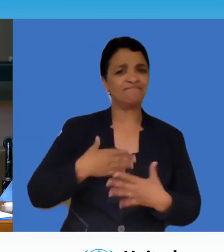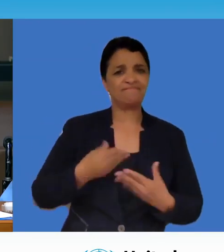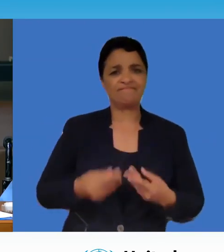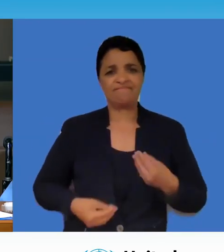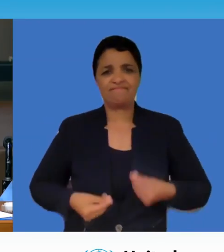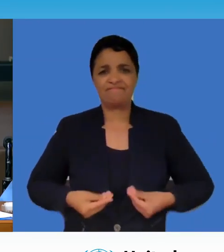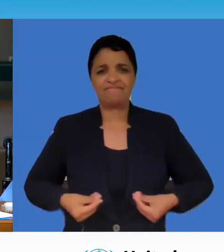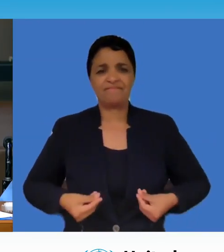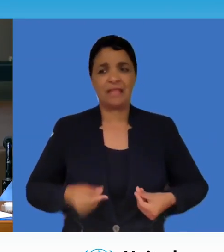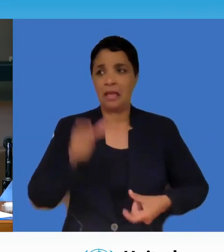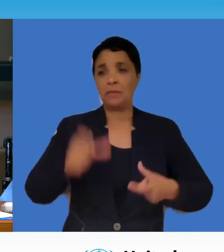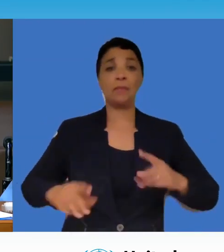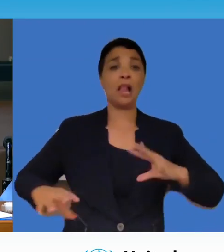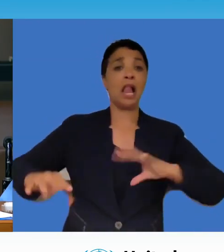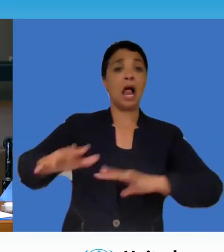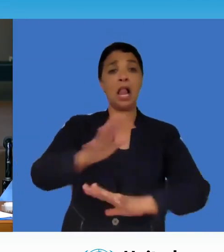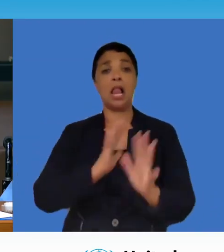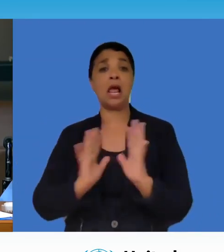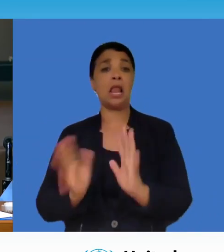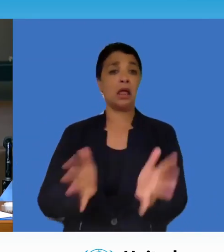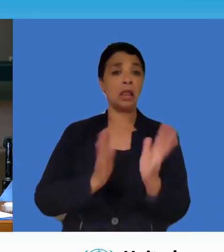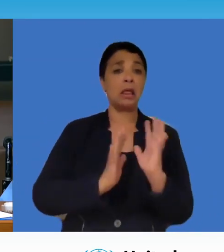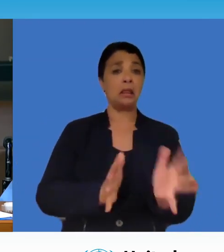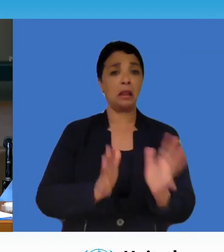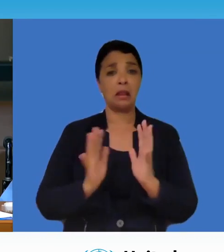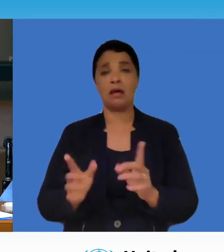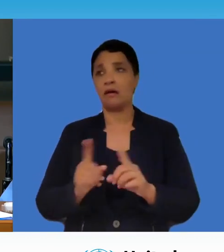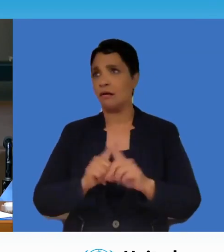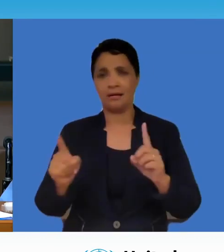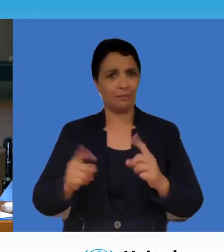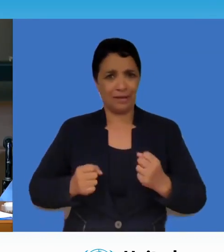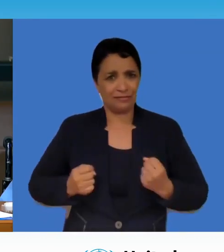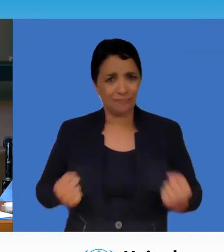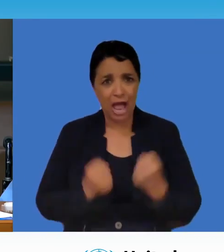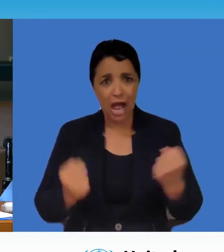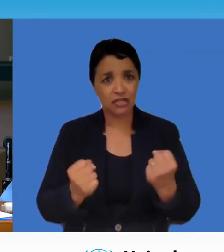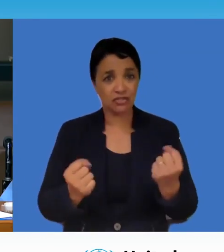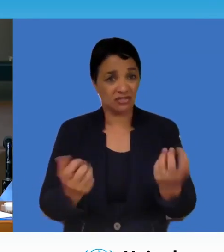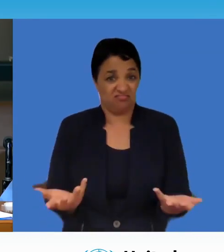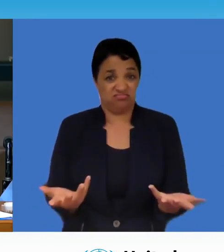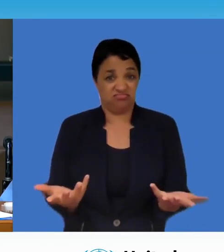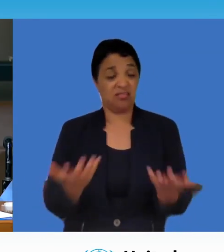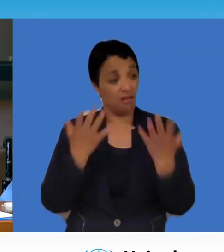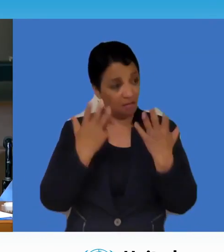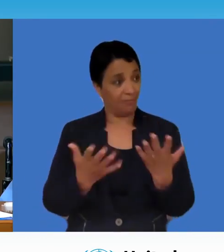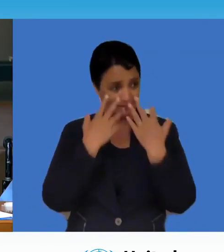in the room about too much talk and not enough progress that we have seen and not enough bringing